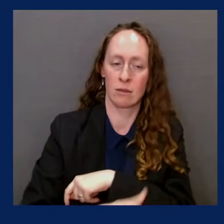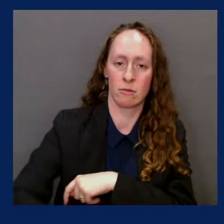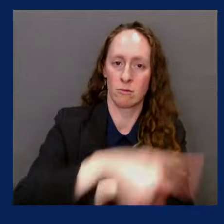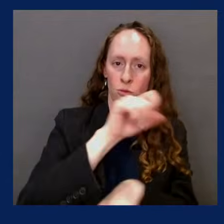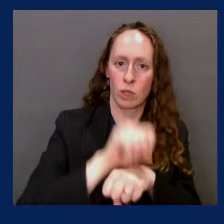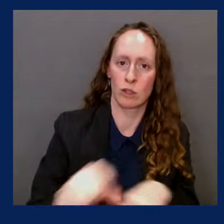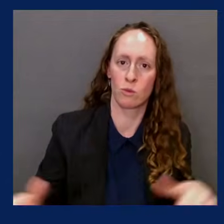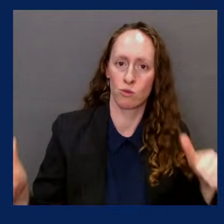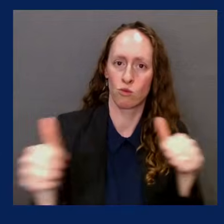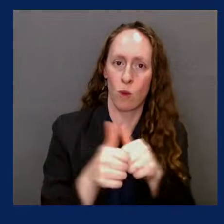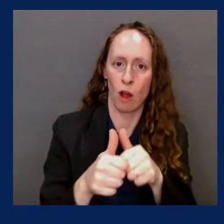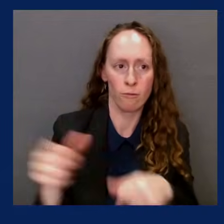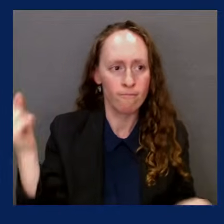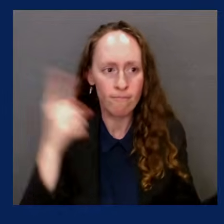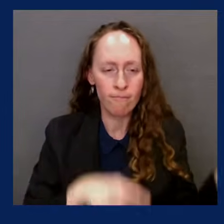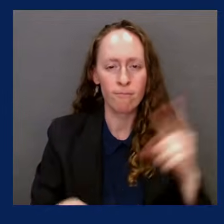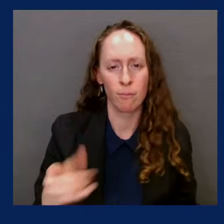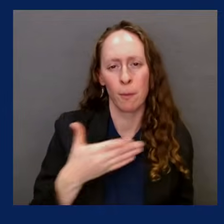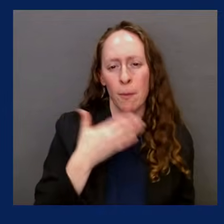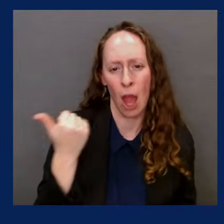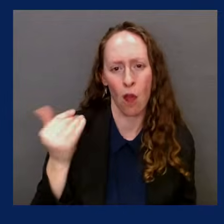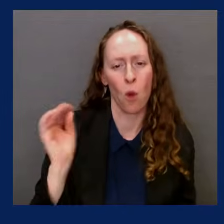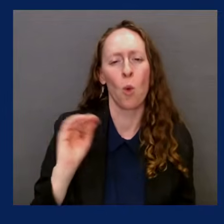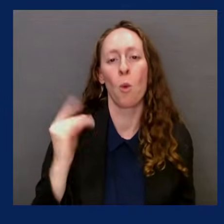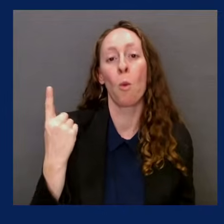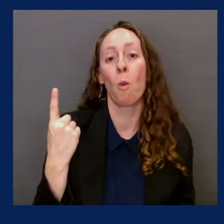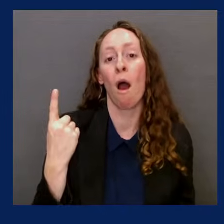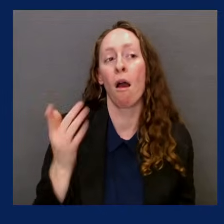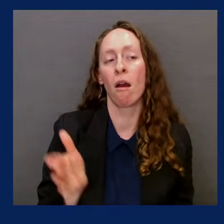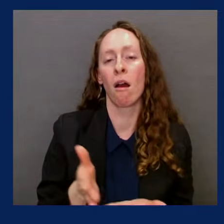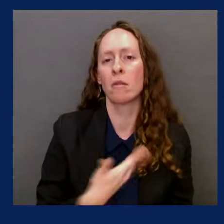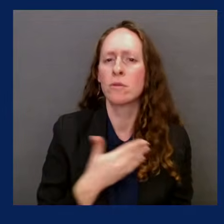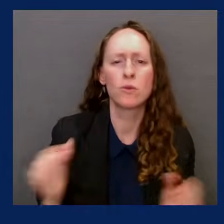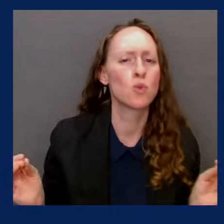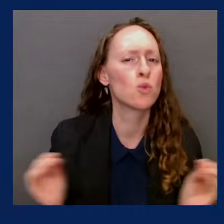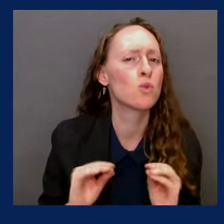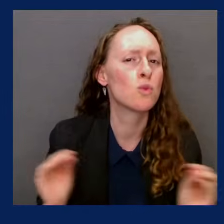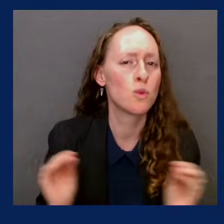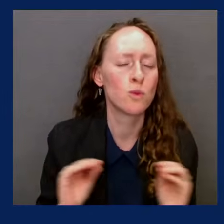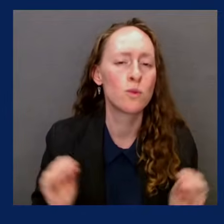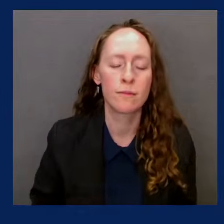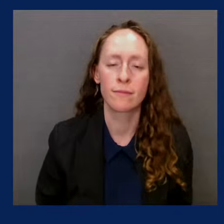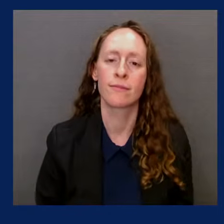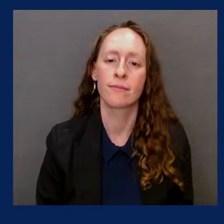it's something that it's in everyone's interest -- including, long-term, in China's interest.